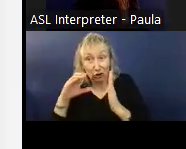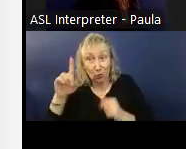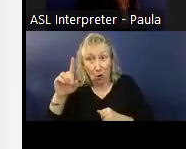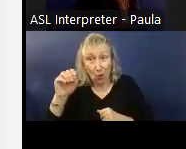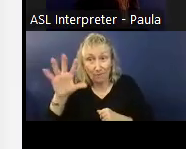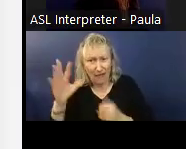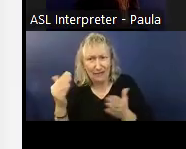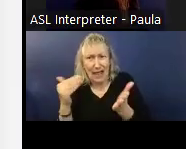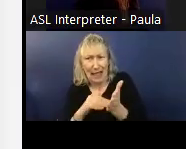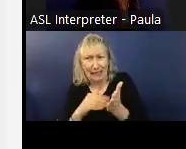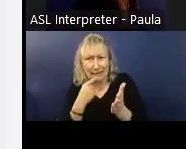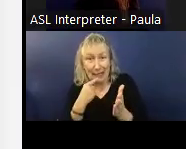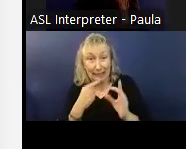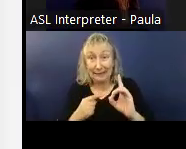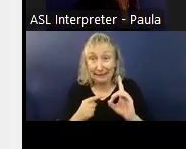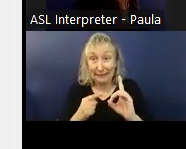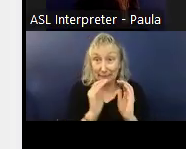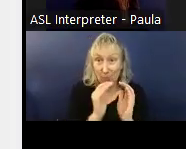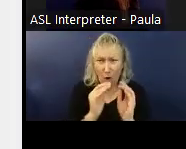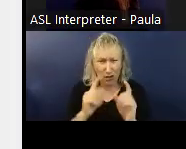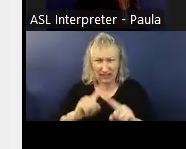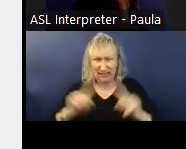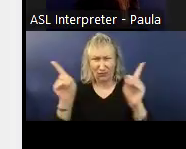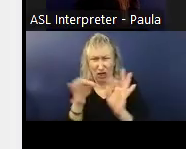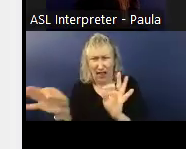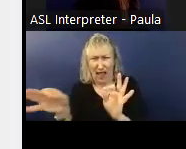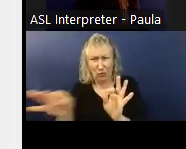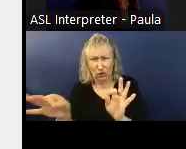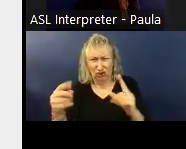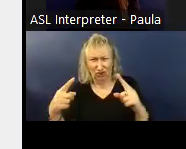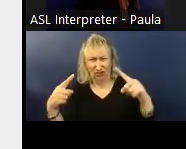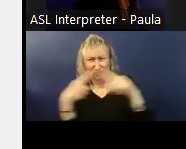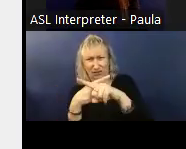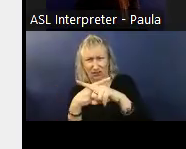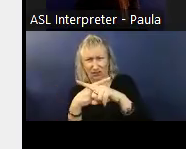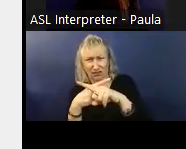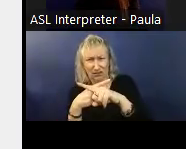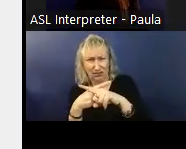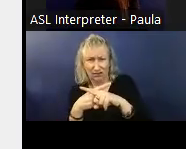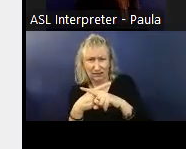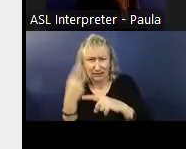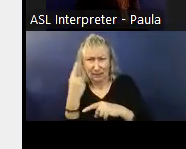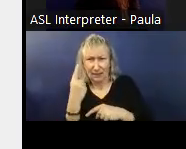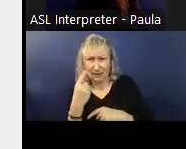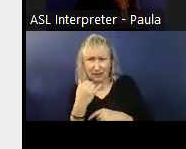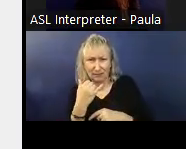again, Little D is different. It uses different language. It says A, it still has that regulated provider.